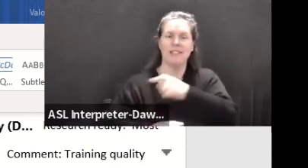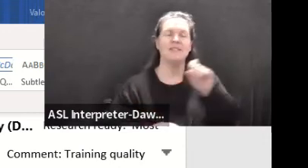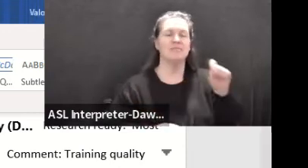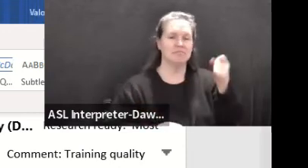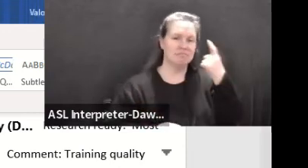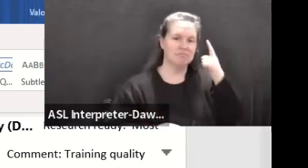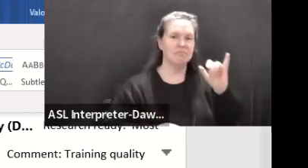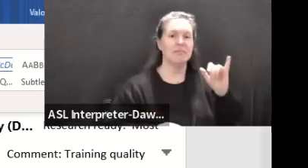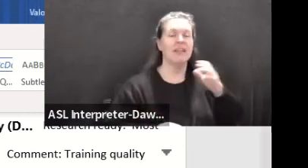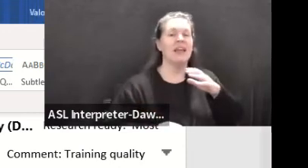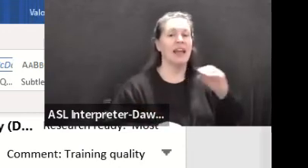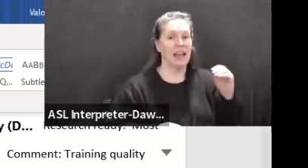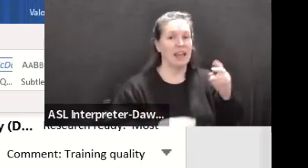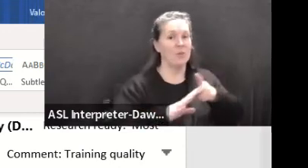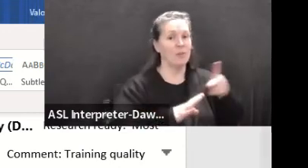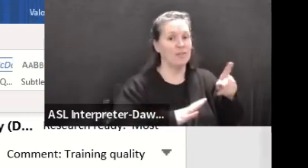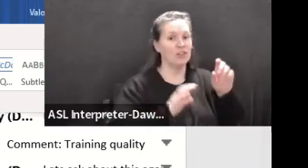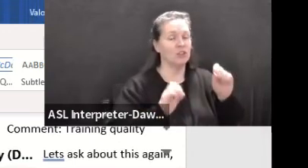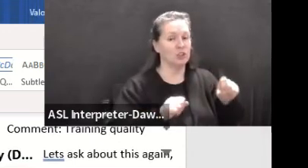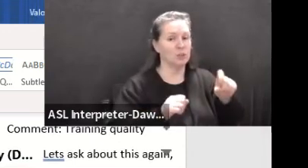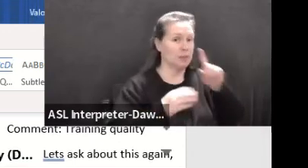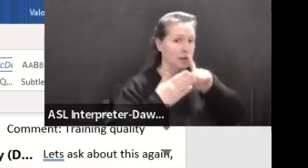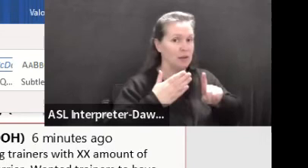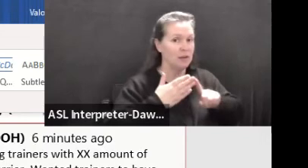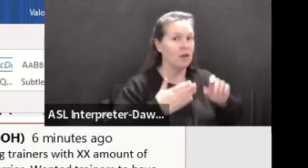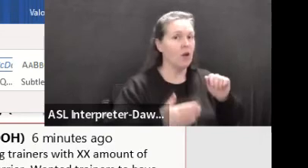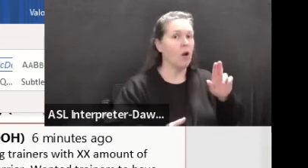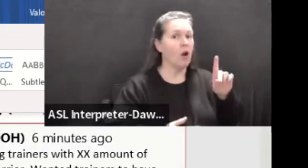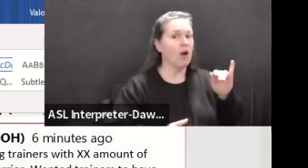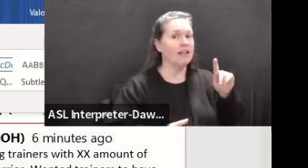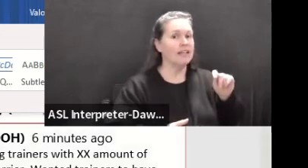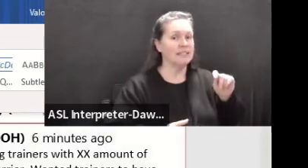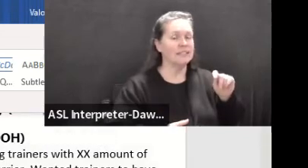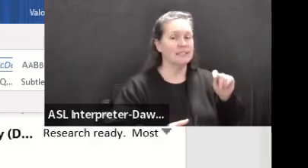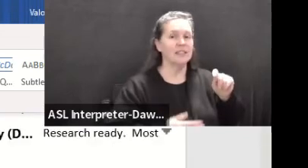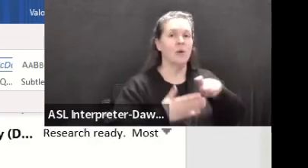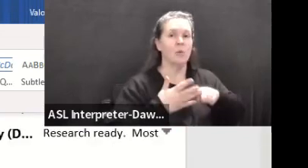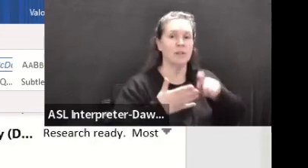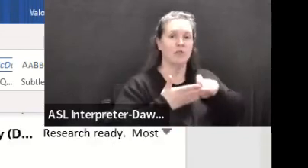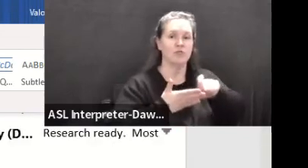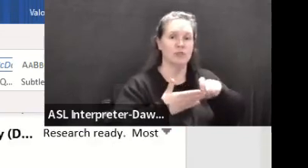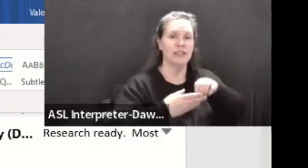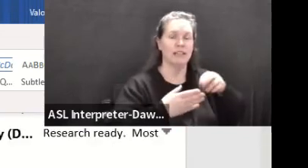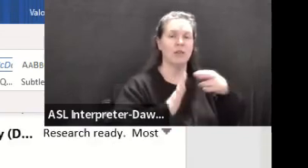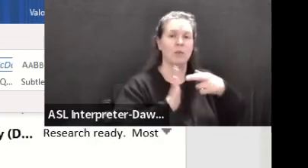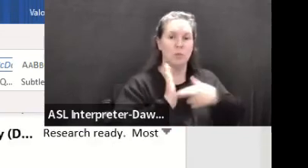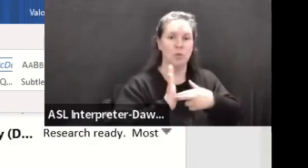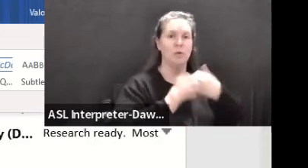And a professional could be audited, based on what is written in rule to make sure they completed that training.